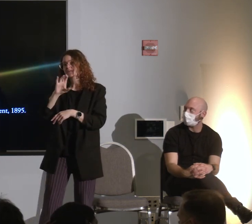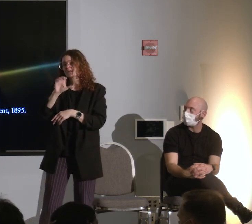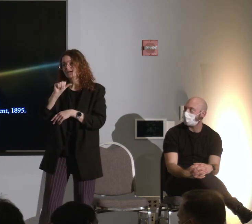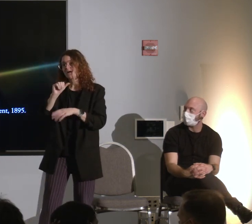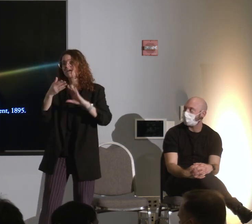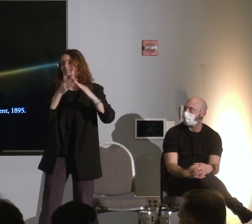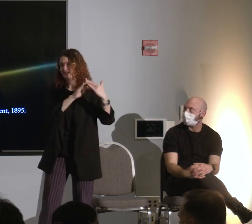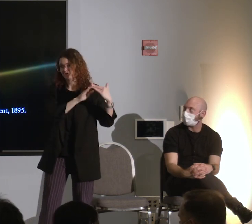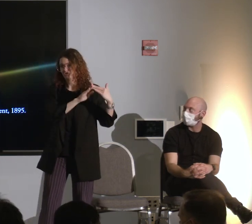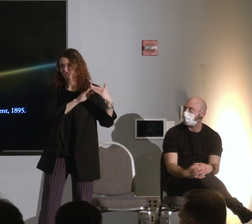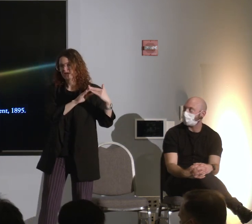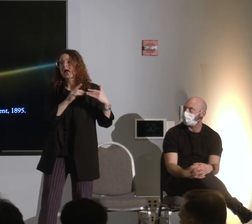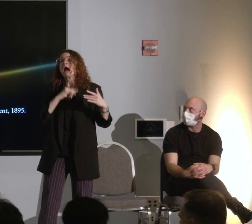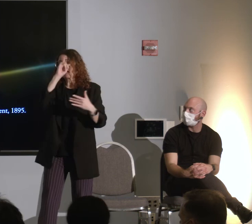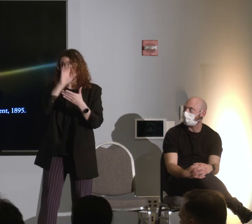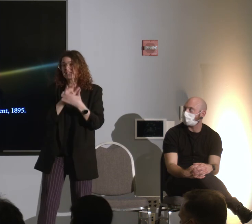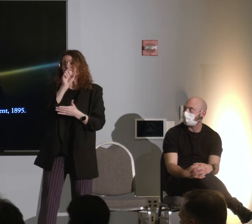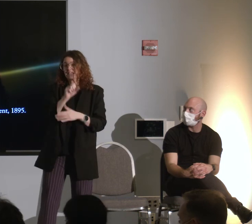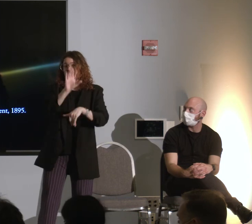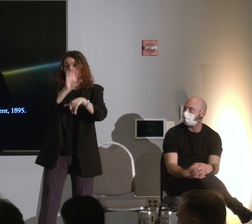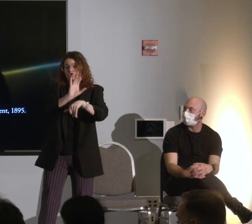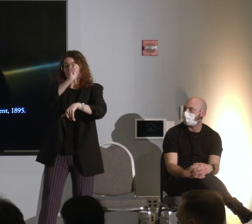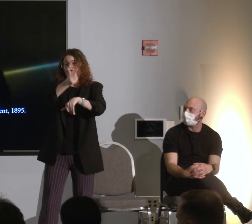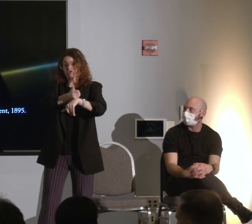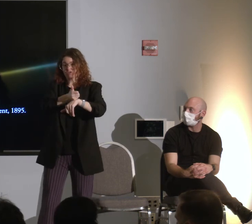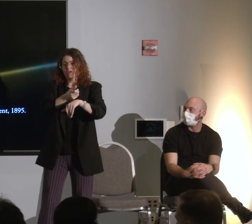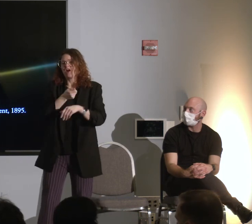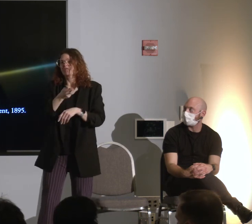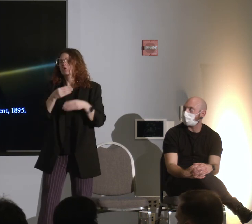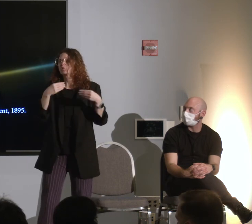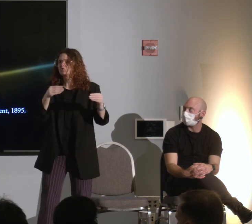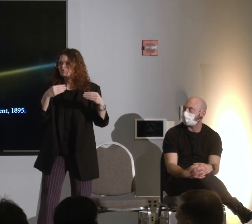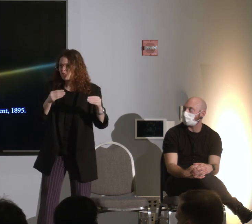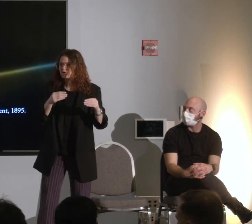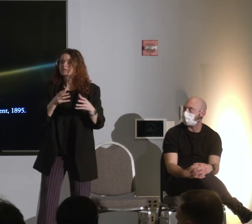There was a church, I believe there were a couple of stores on the property and there were a number of residences.